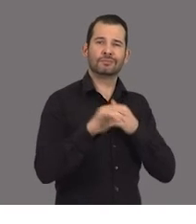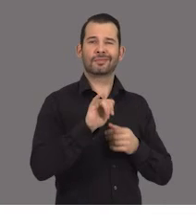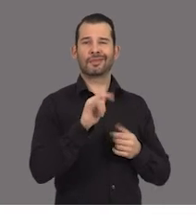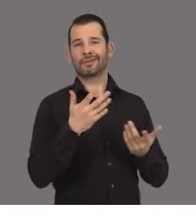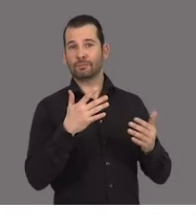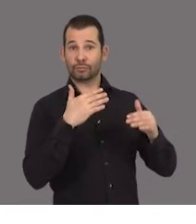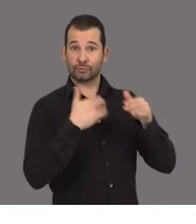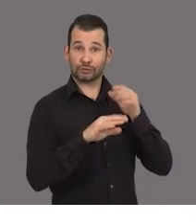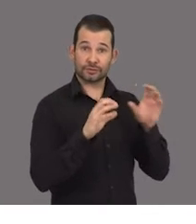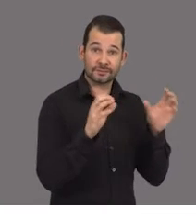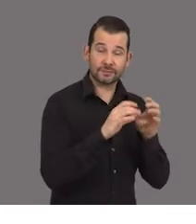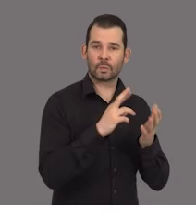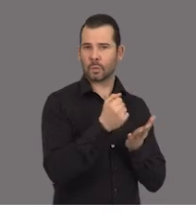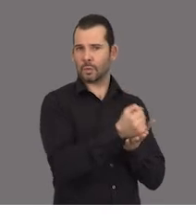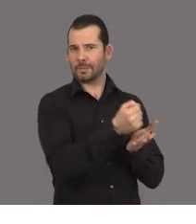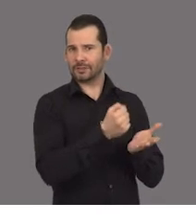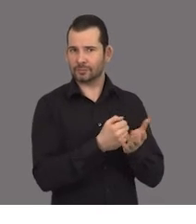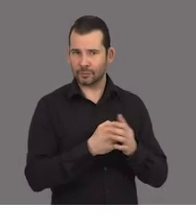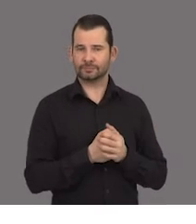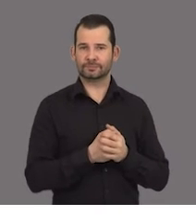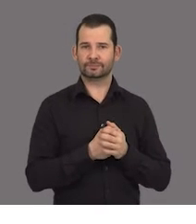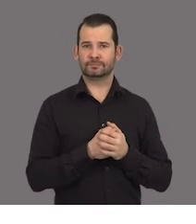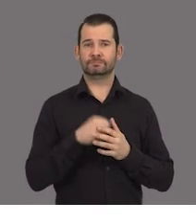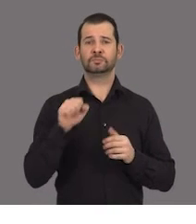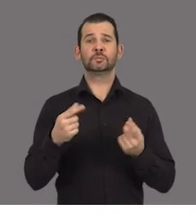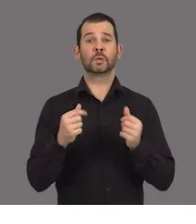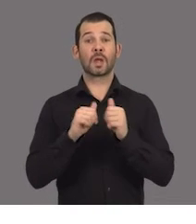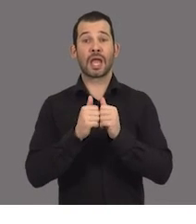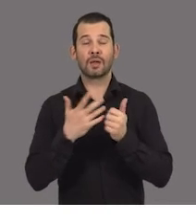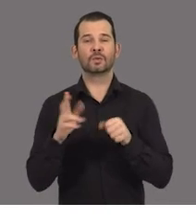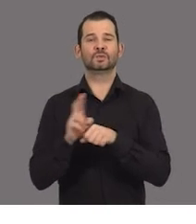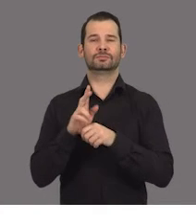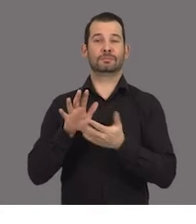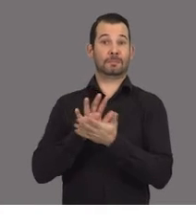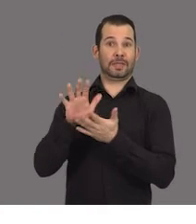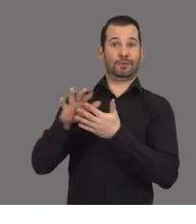You can do this using a paper application or through My Account.